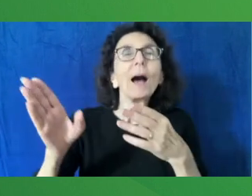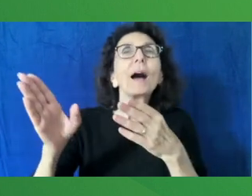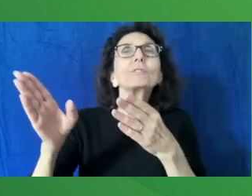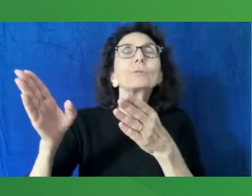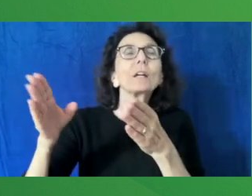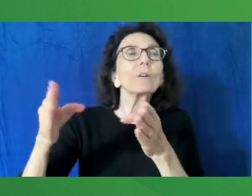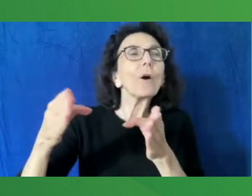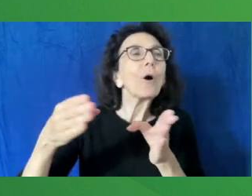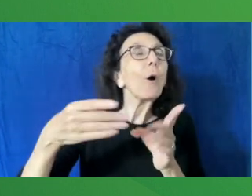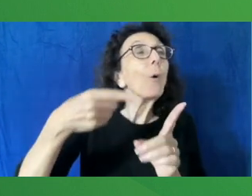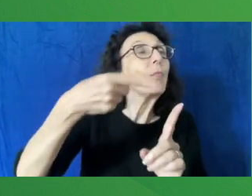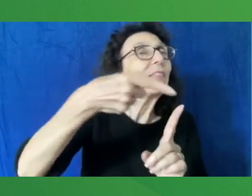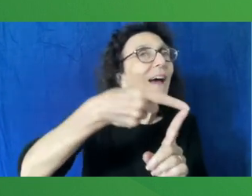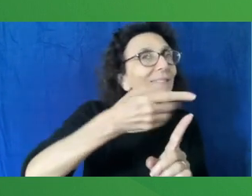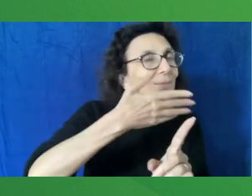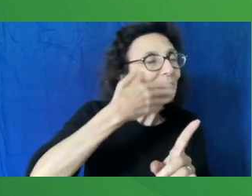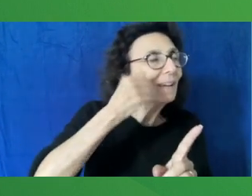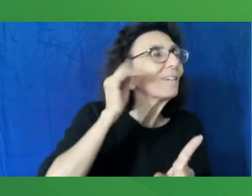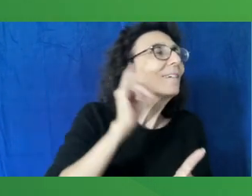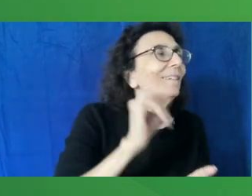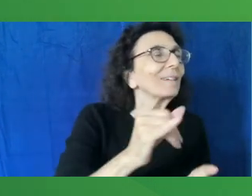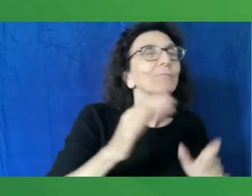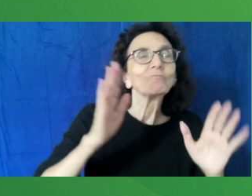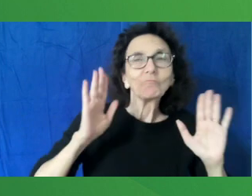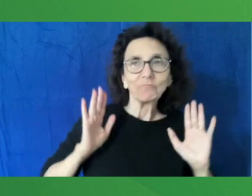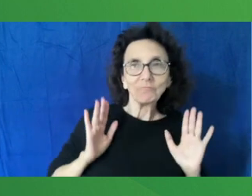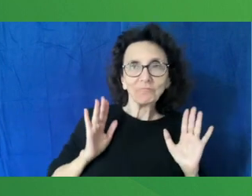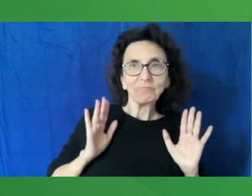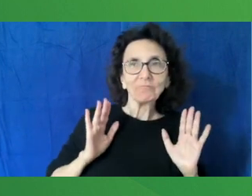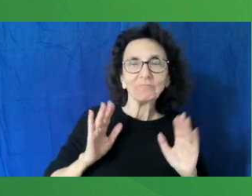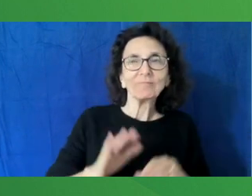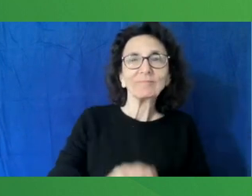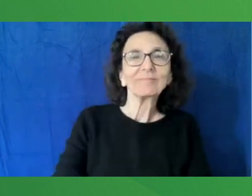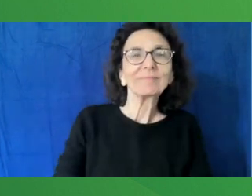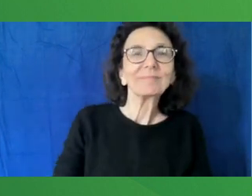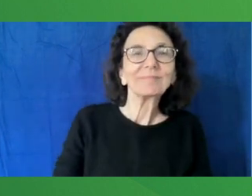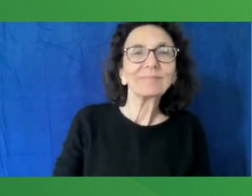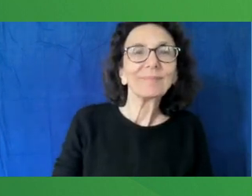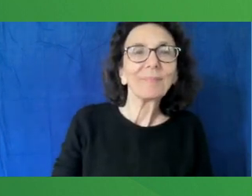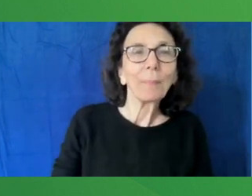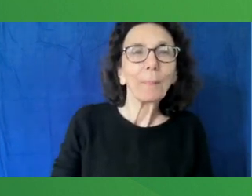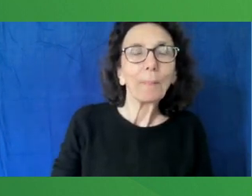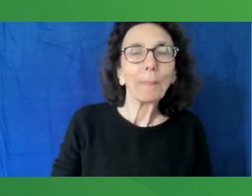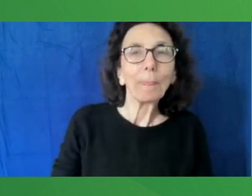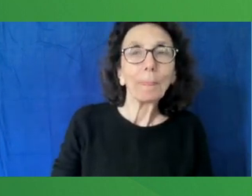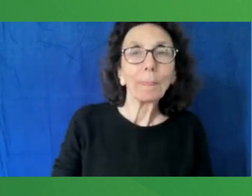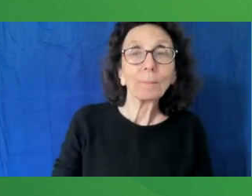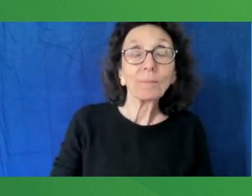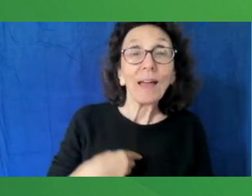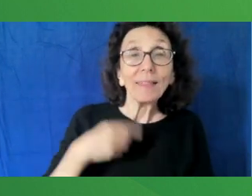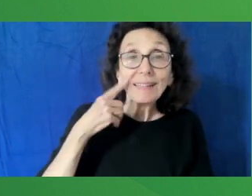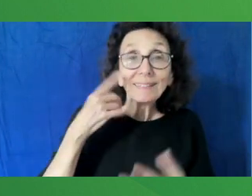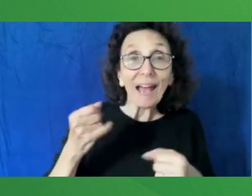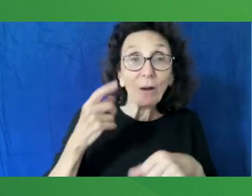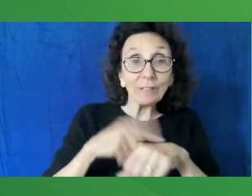Thanks, Holly. And think we are at time, but we do wanna encourage you.